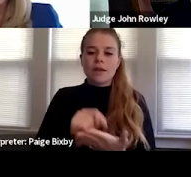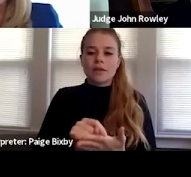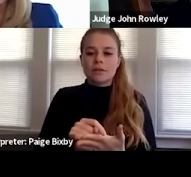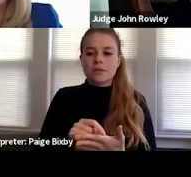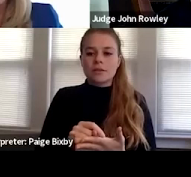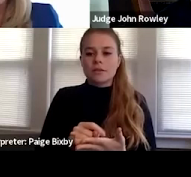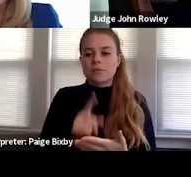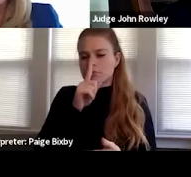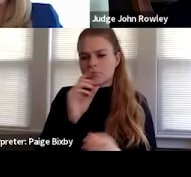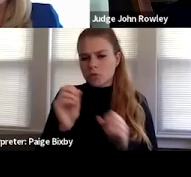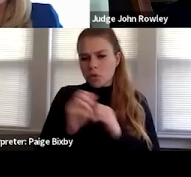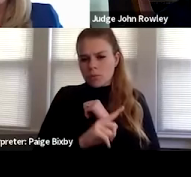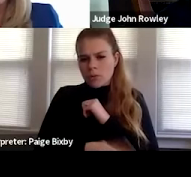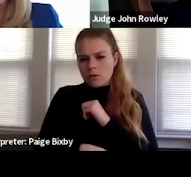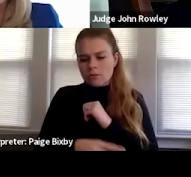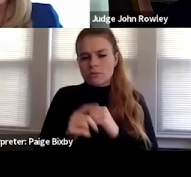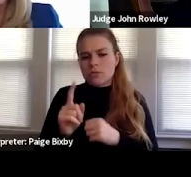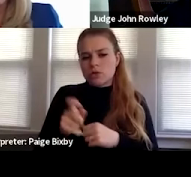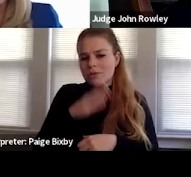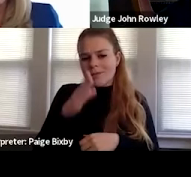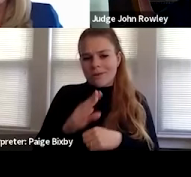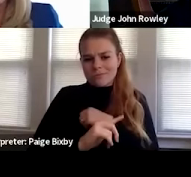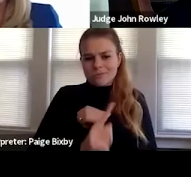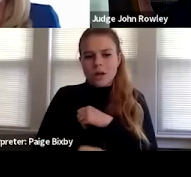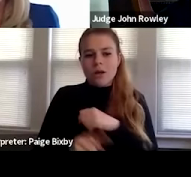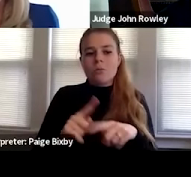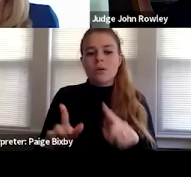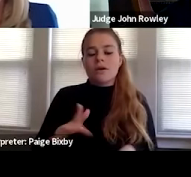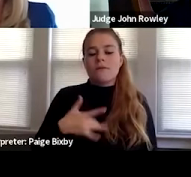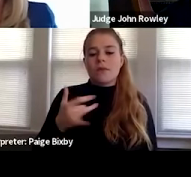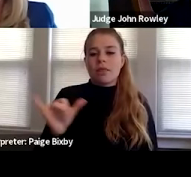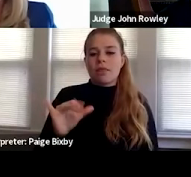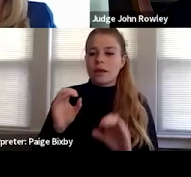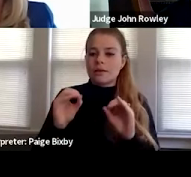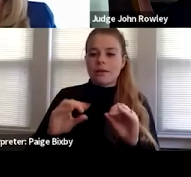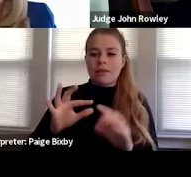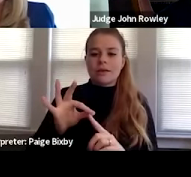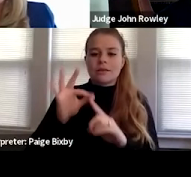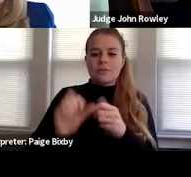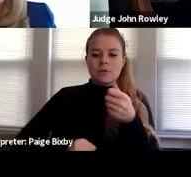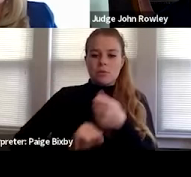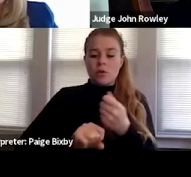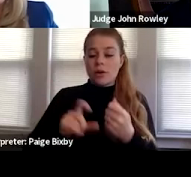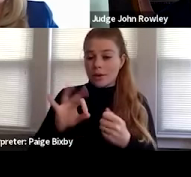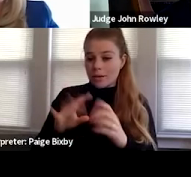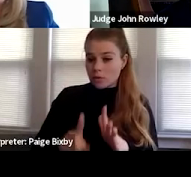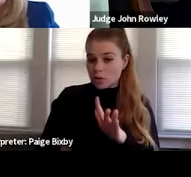through the family treatment court, but it feels like nothing but support as long as you just show up for the first 30 days.